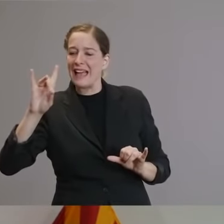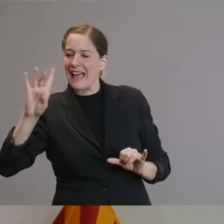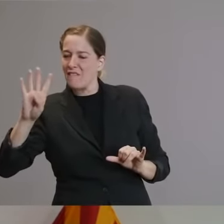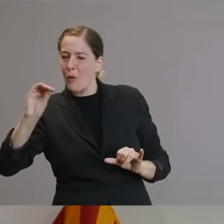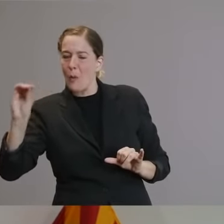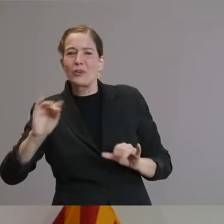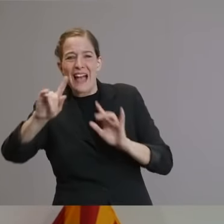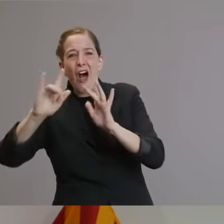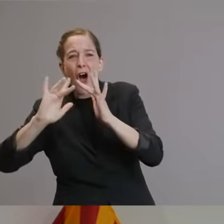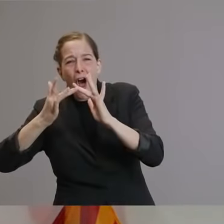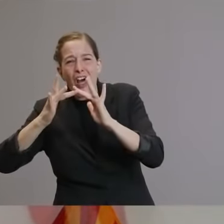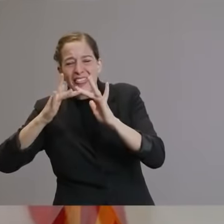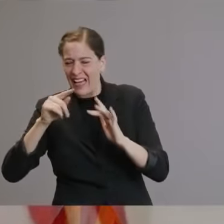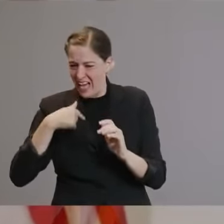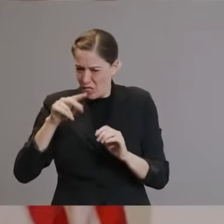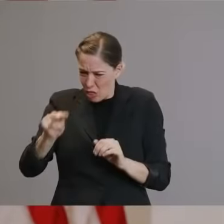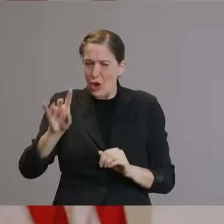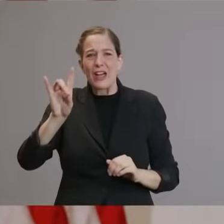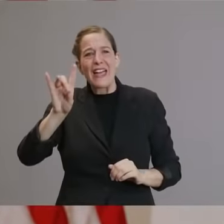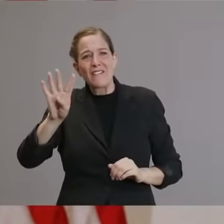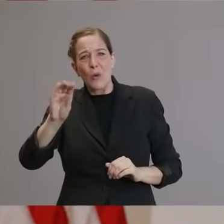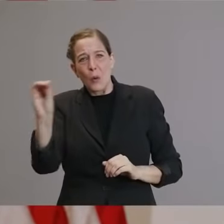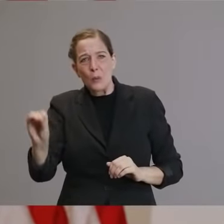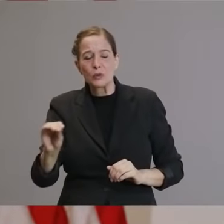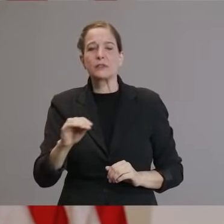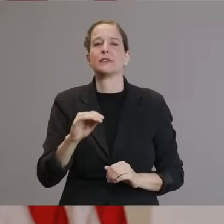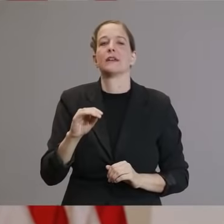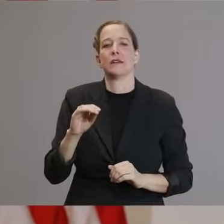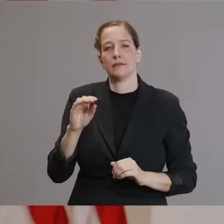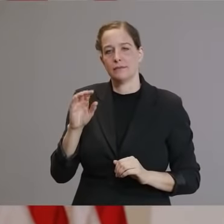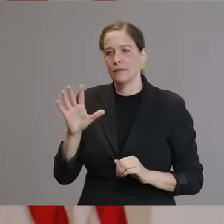SO AS WE LOOK, WHEN WE WORK WITH THE HOSPITALS AND WE ARE VERIFYING THE DATA.